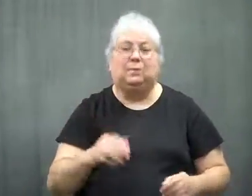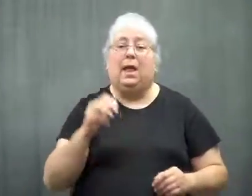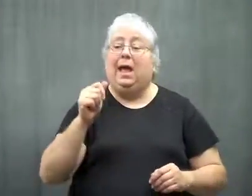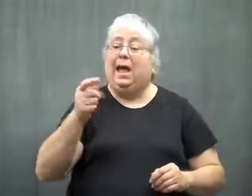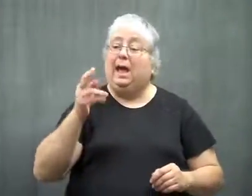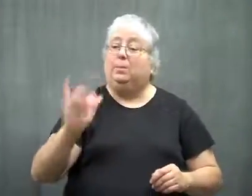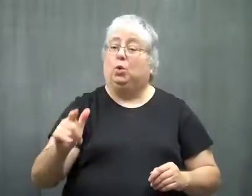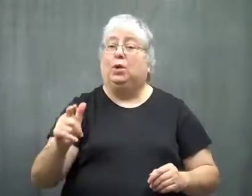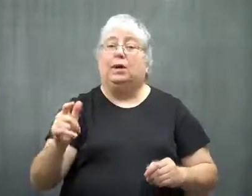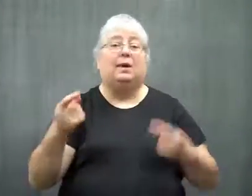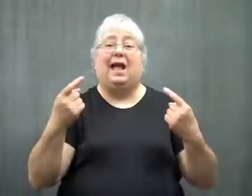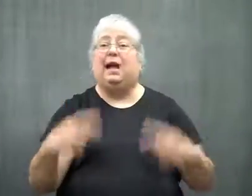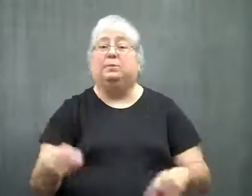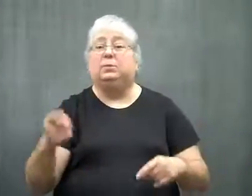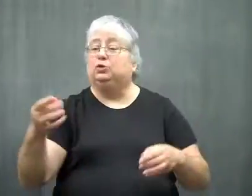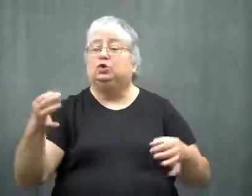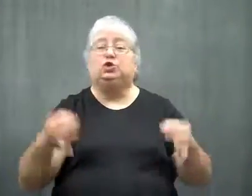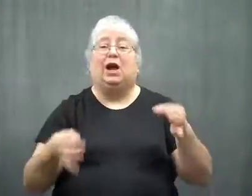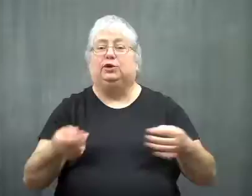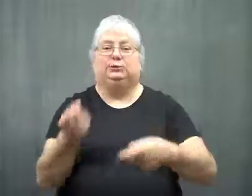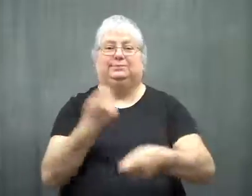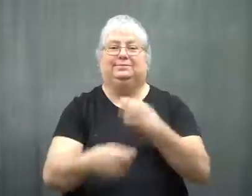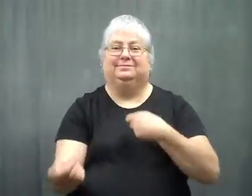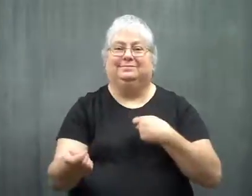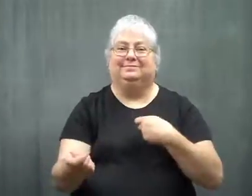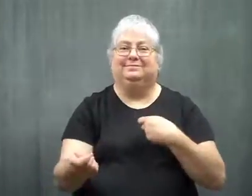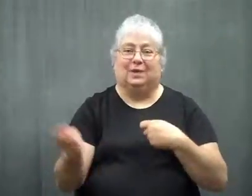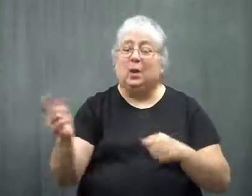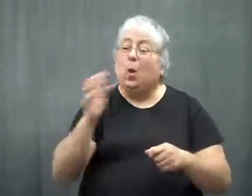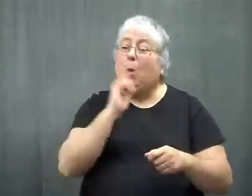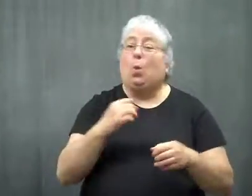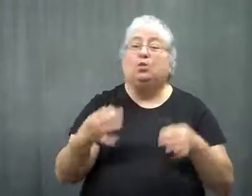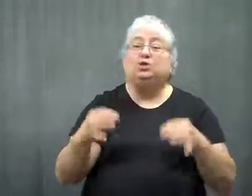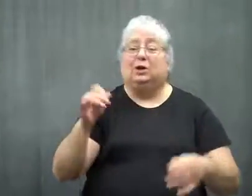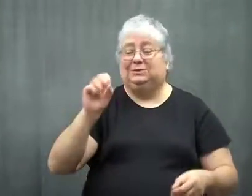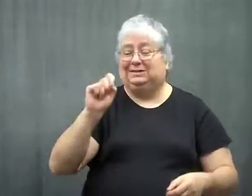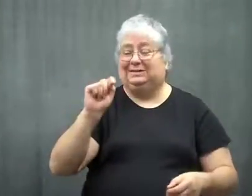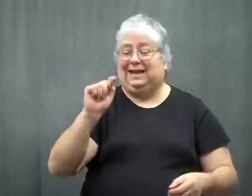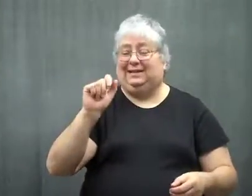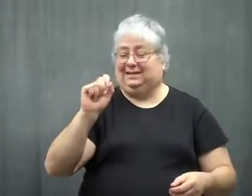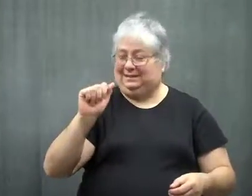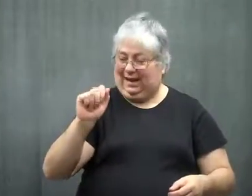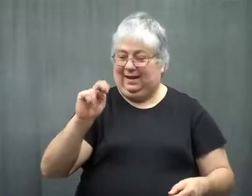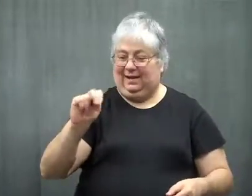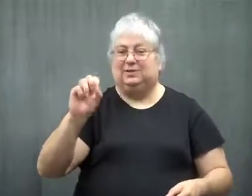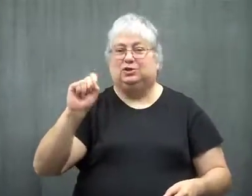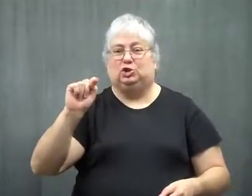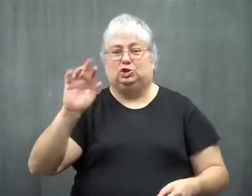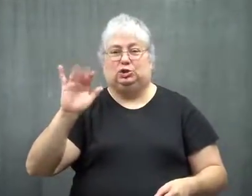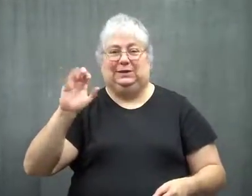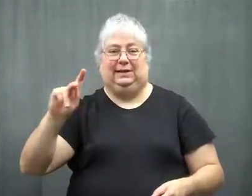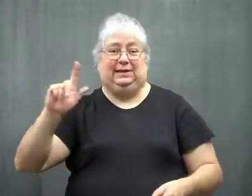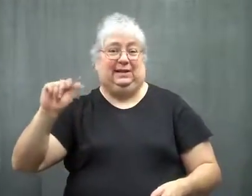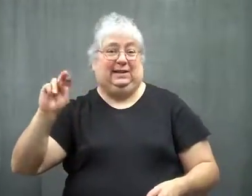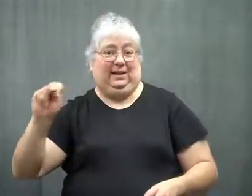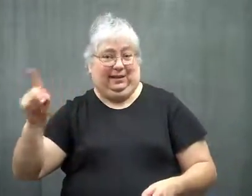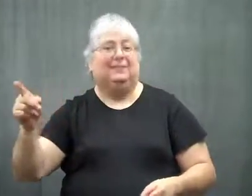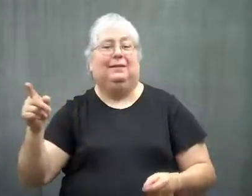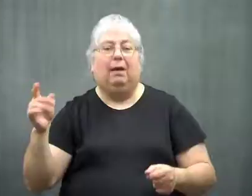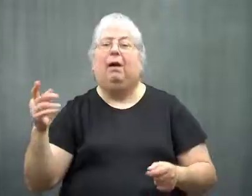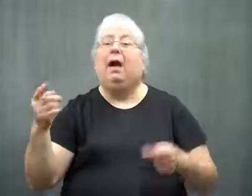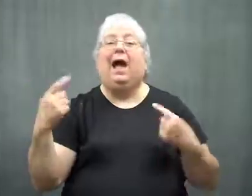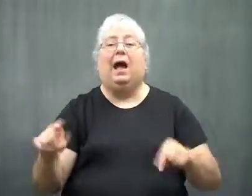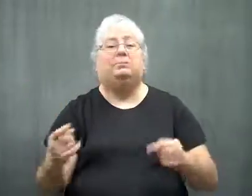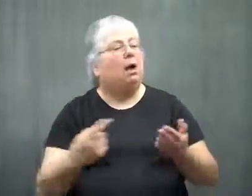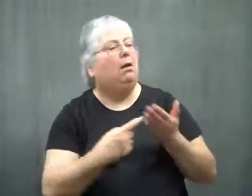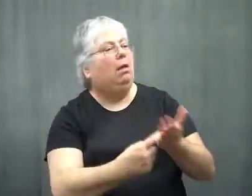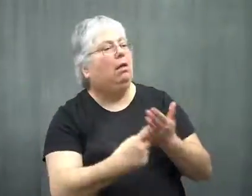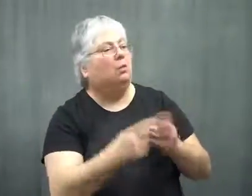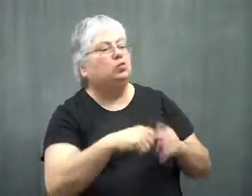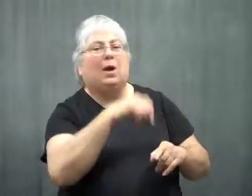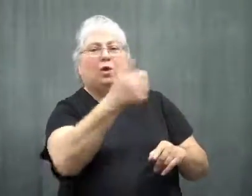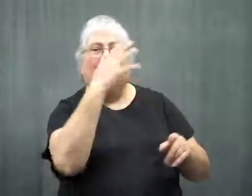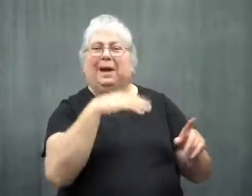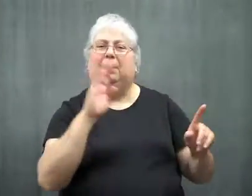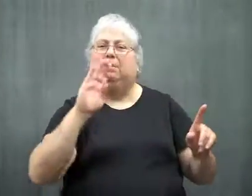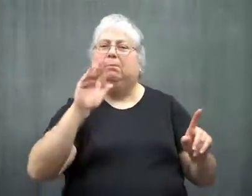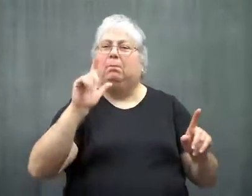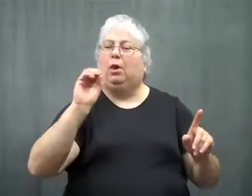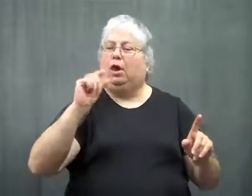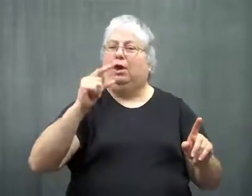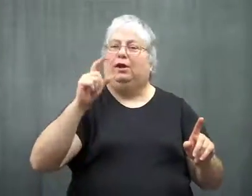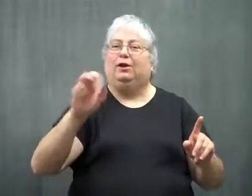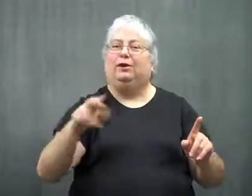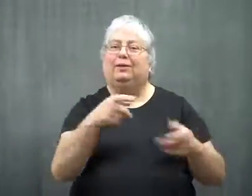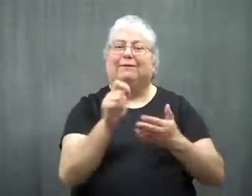There was a change of judges in April. Stan Strickland had been talking to a blogger,